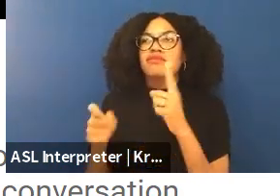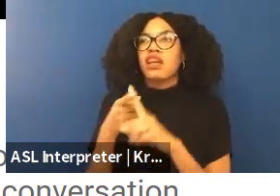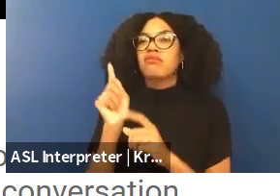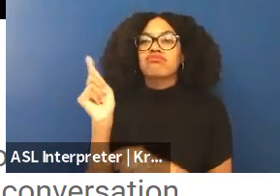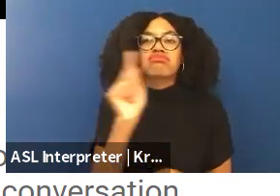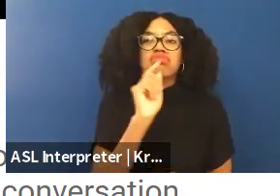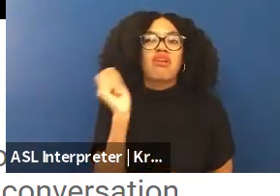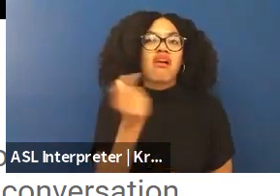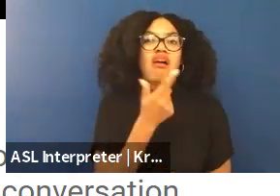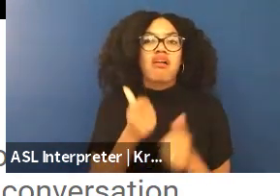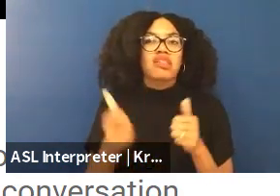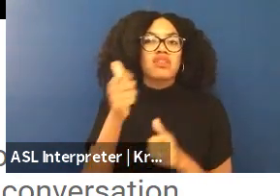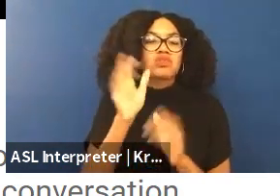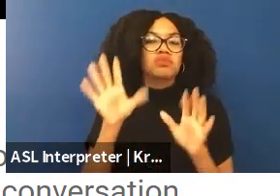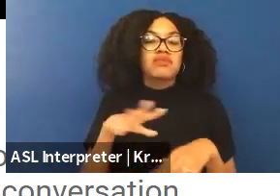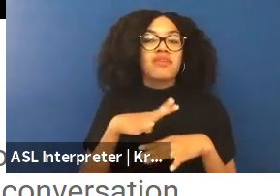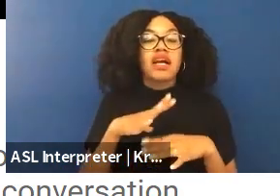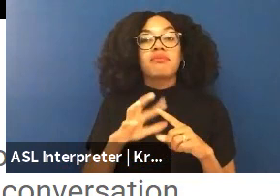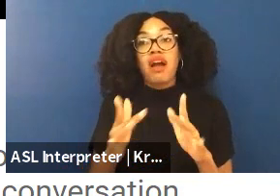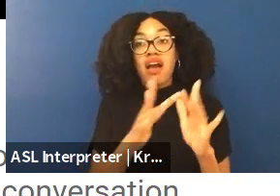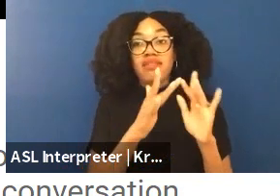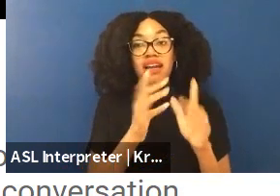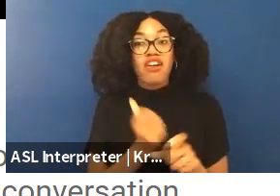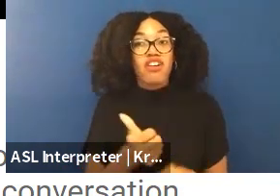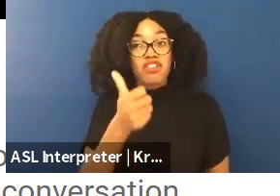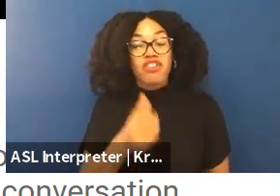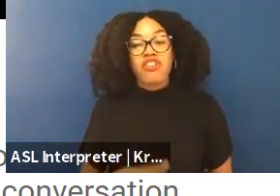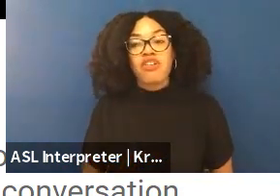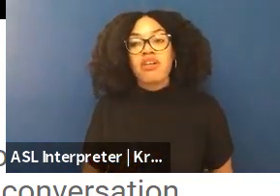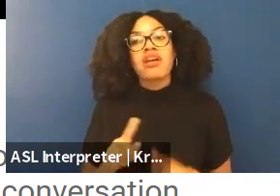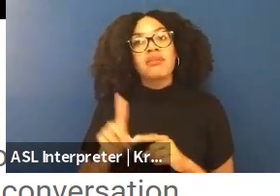made it more difficult, but I actually had some faculty reach out to me because they wanted